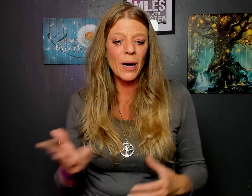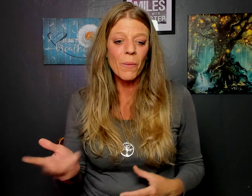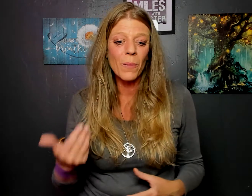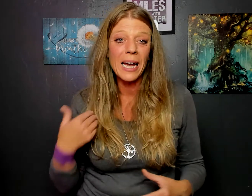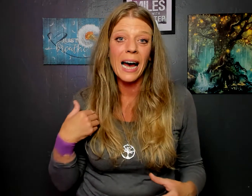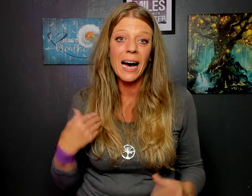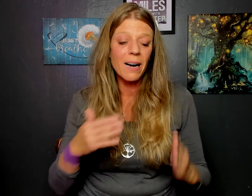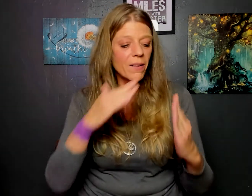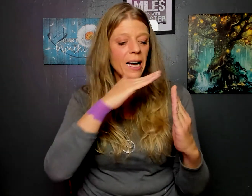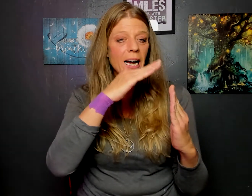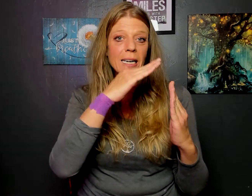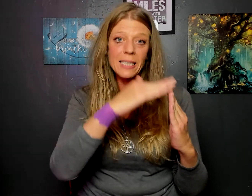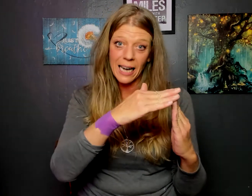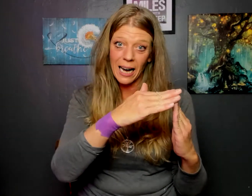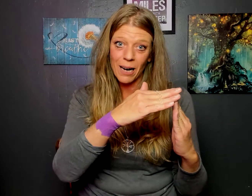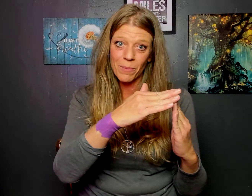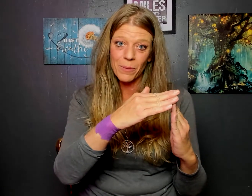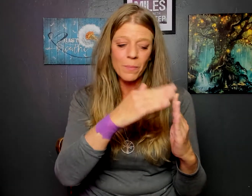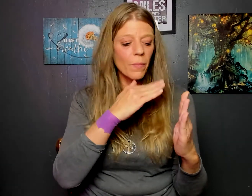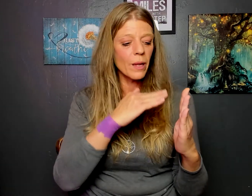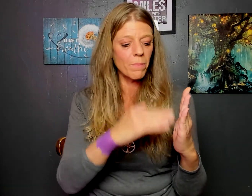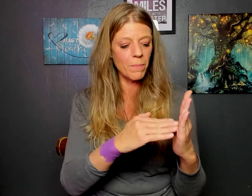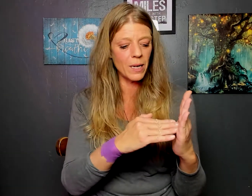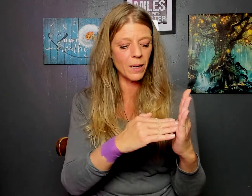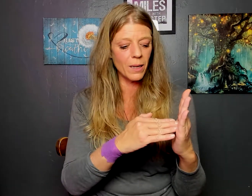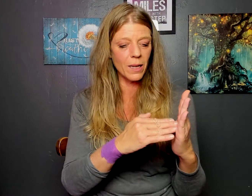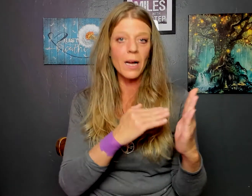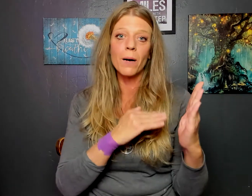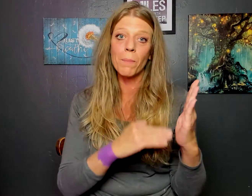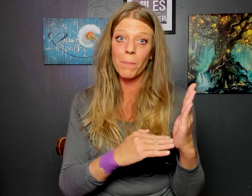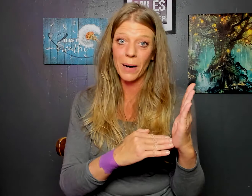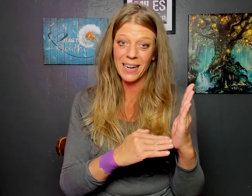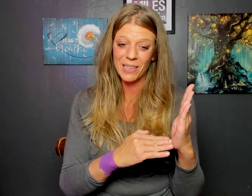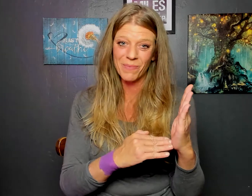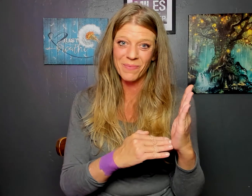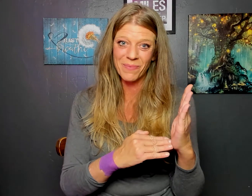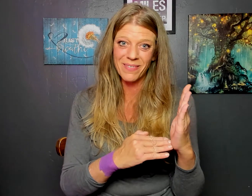We have TOP, MIDDLE, BOTTOM.